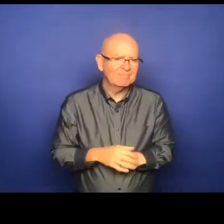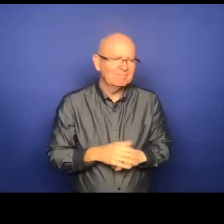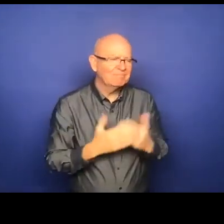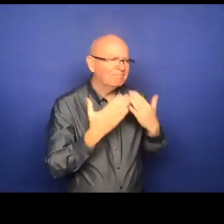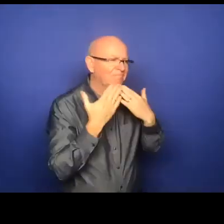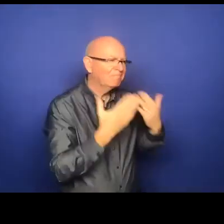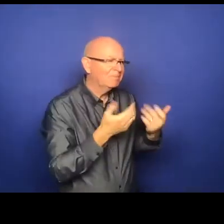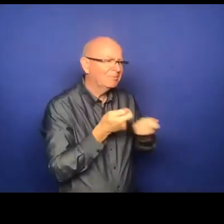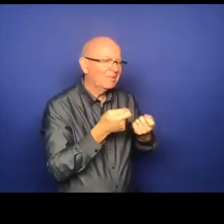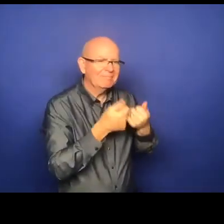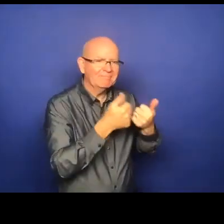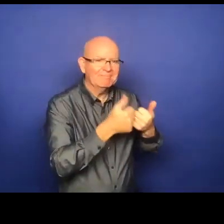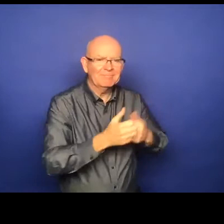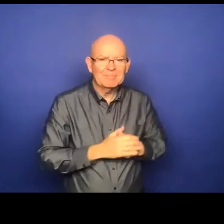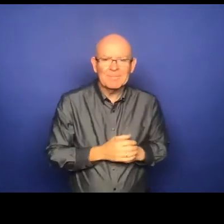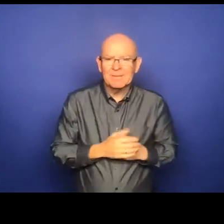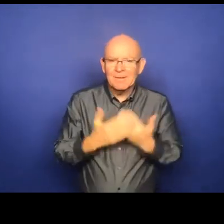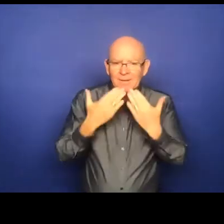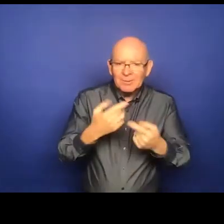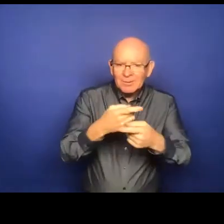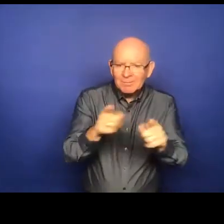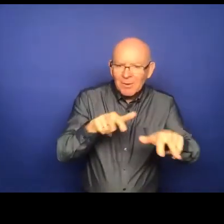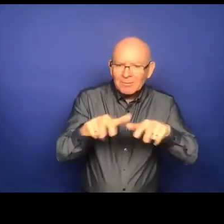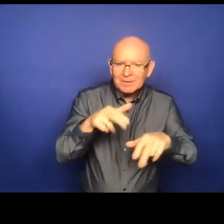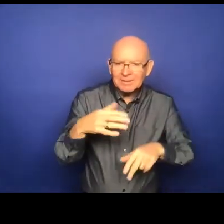present at this event. I would like to talk a little bit